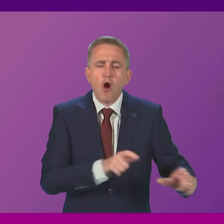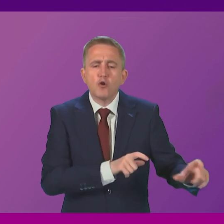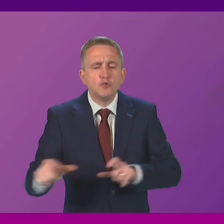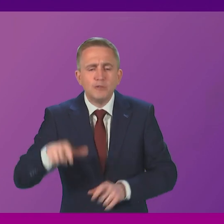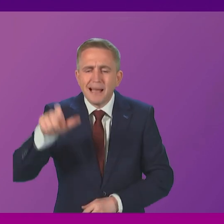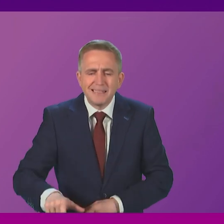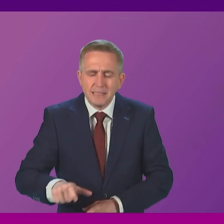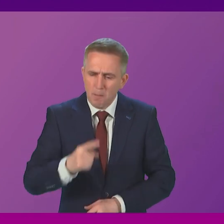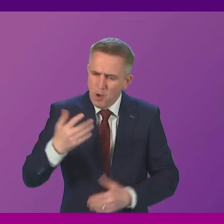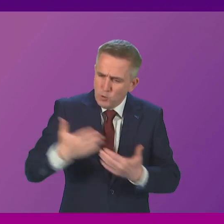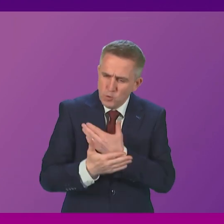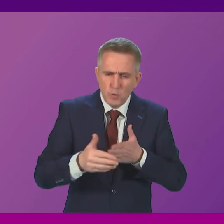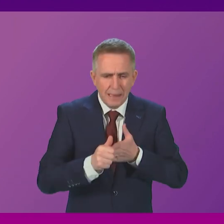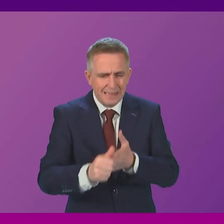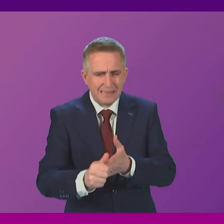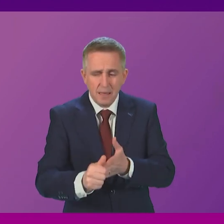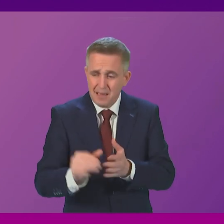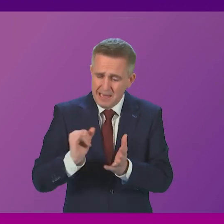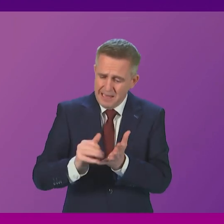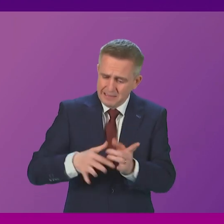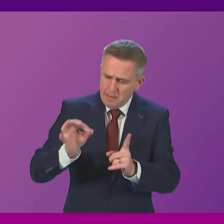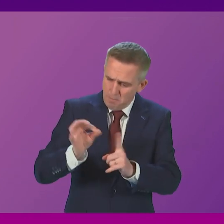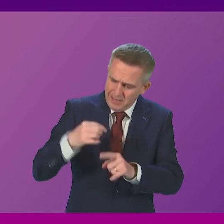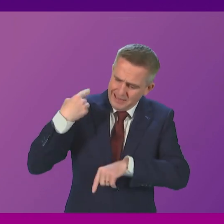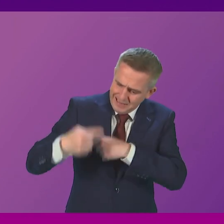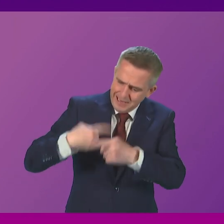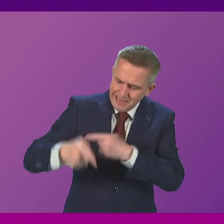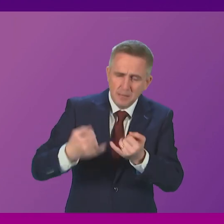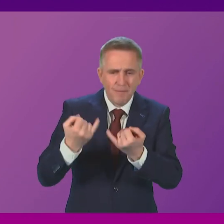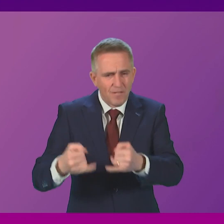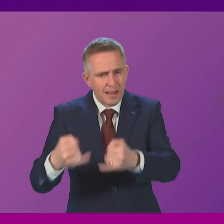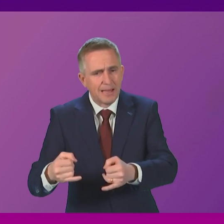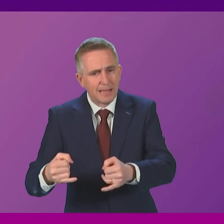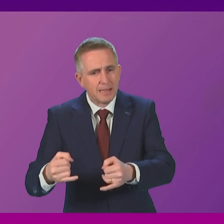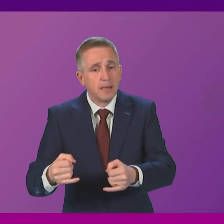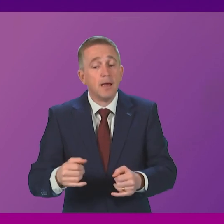After years of failure under this SNP Administration, we need a First Minister who truly believes